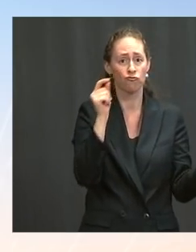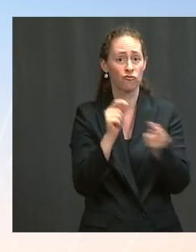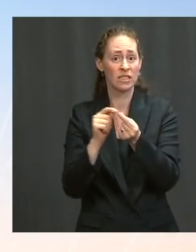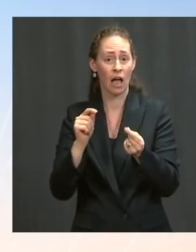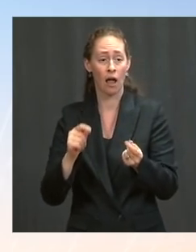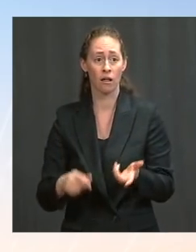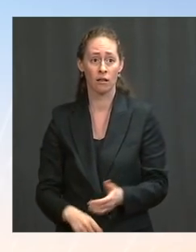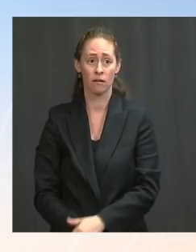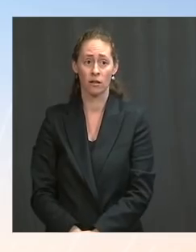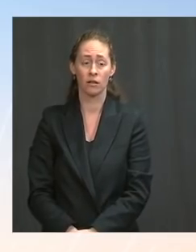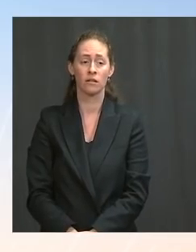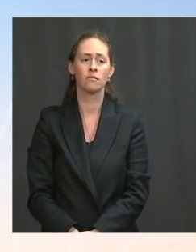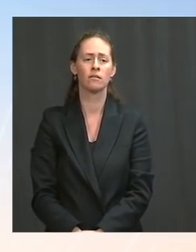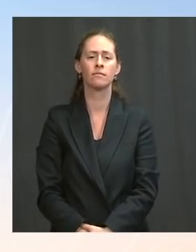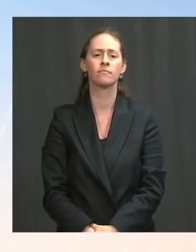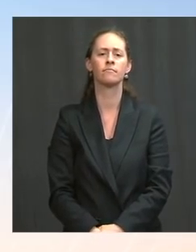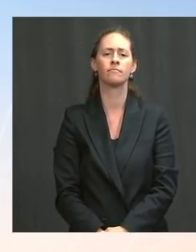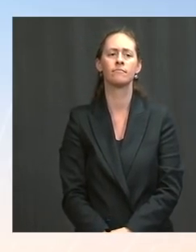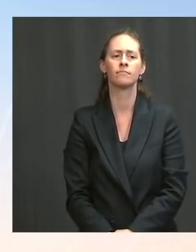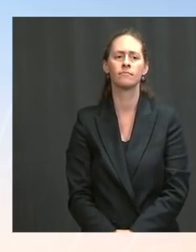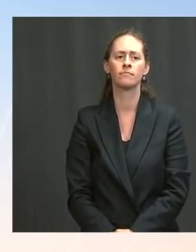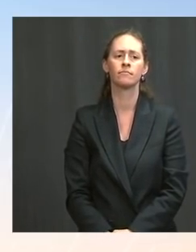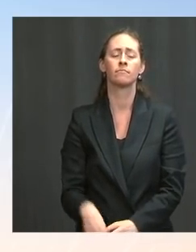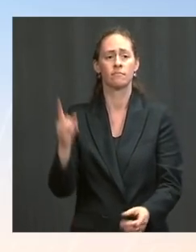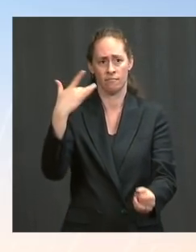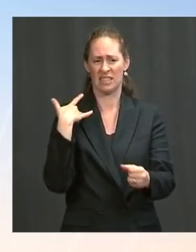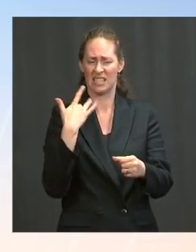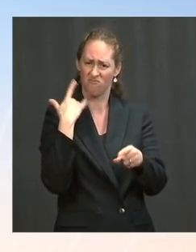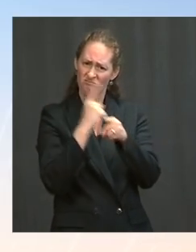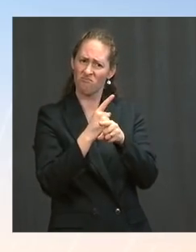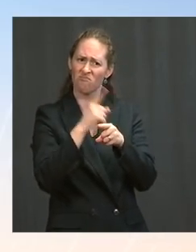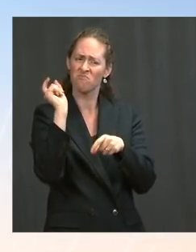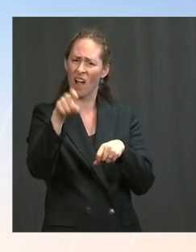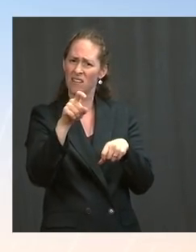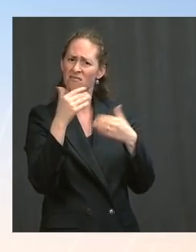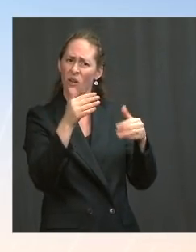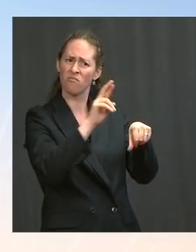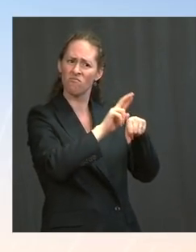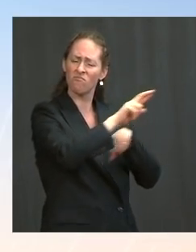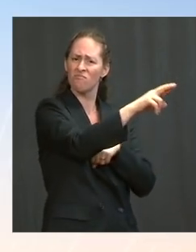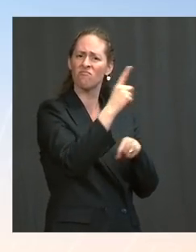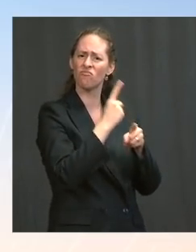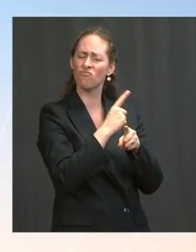is that it was necessary, appropriate, and deliberate action -- these strikes --